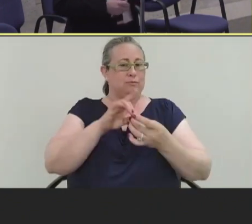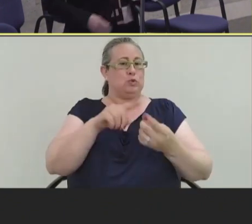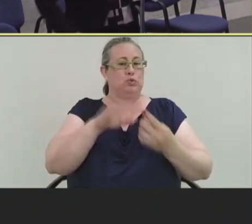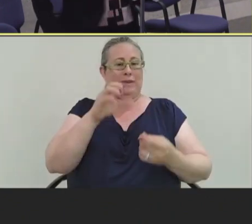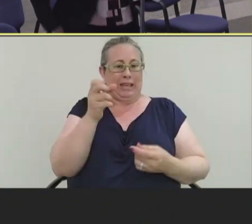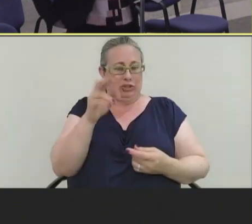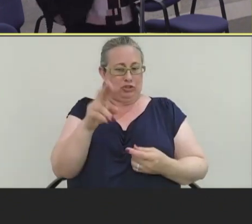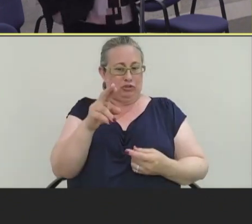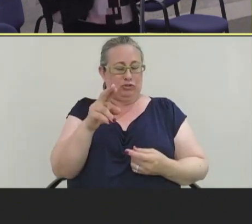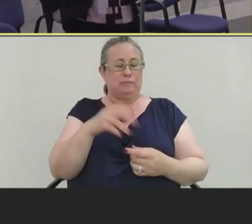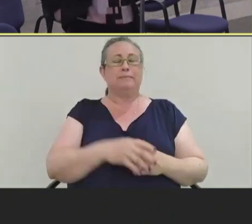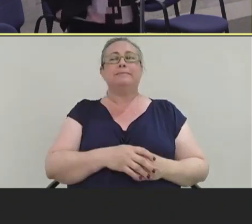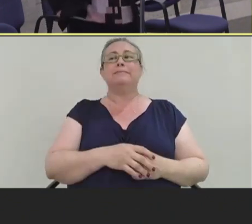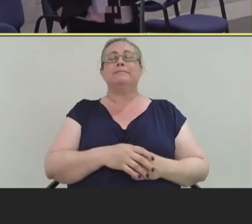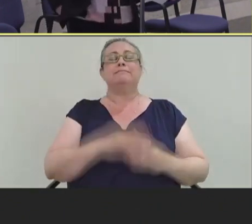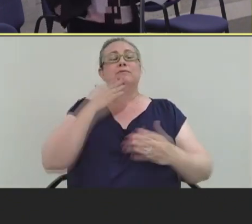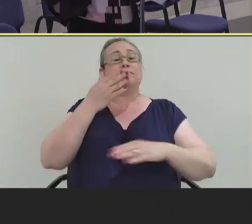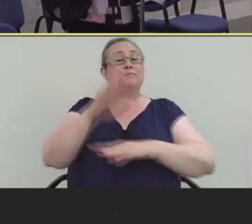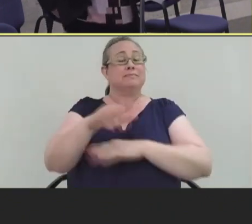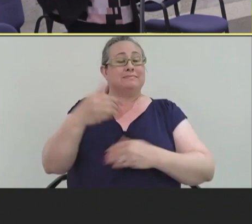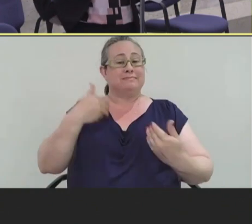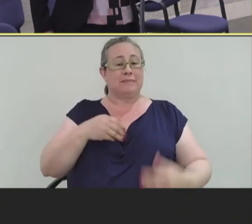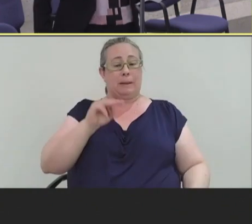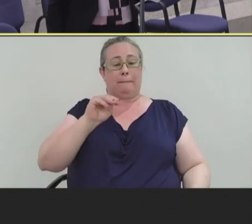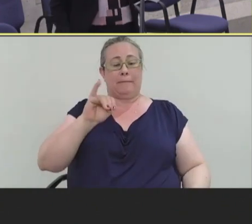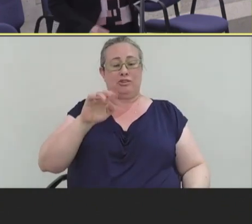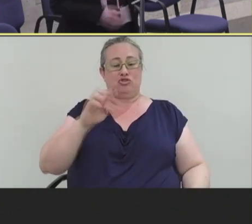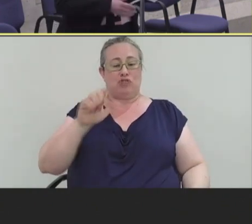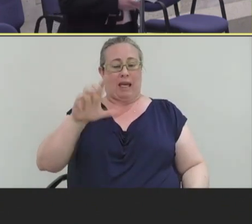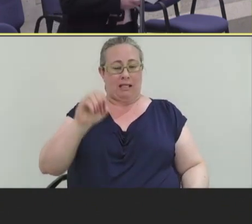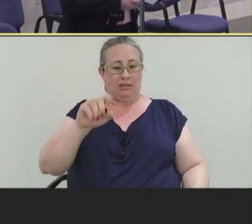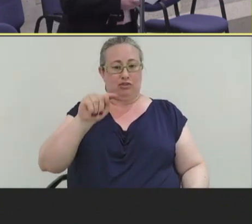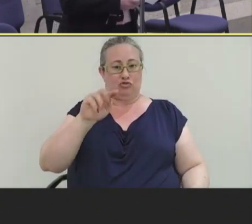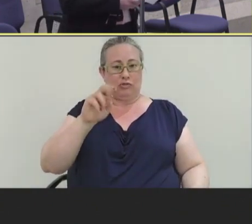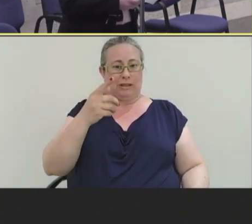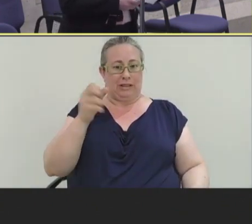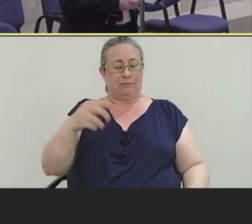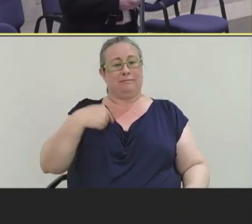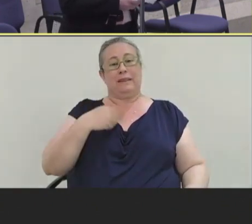vaccines. So, good afternoon. My name is Michelle Tregear. I'm a 15-year breast cancer survivor,